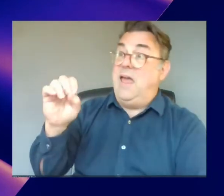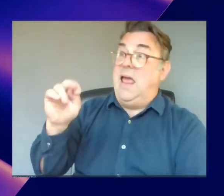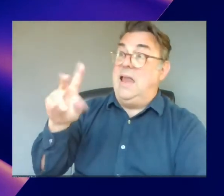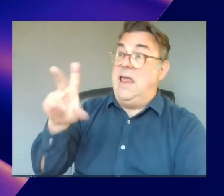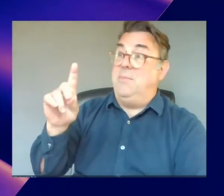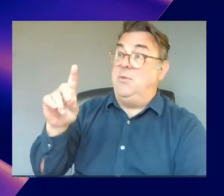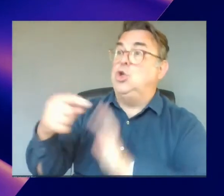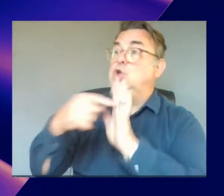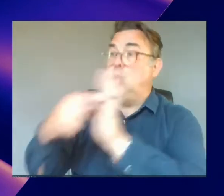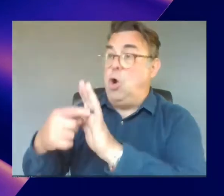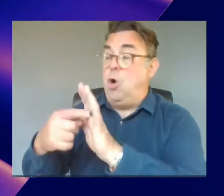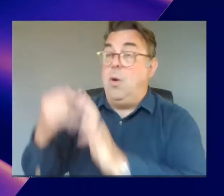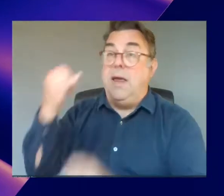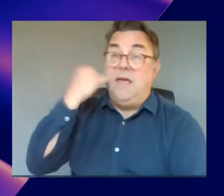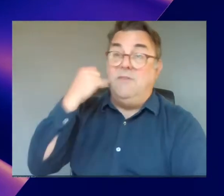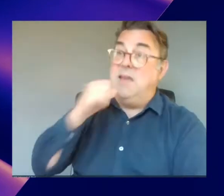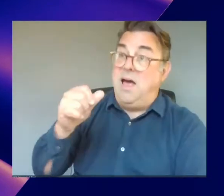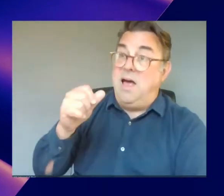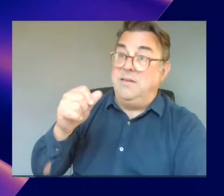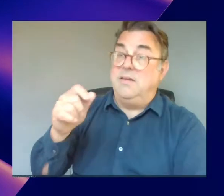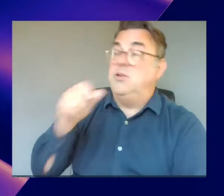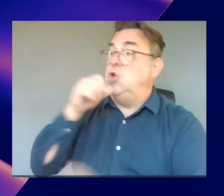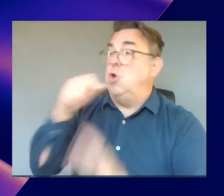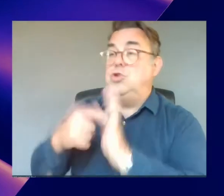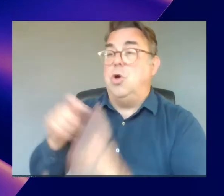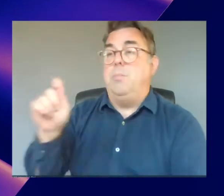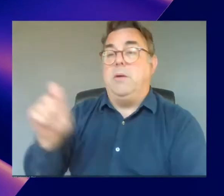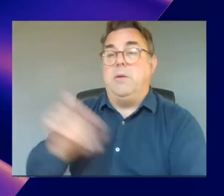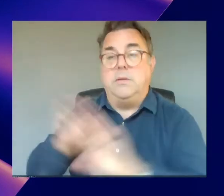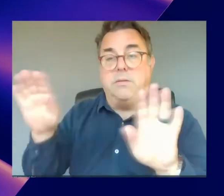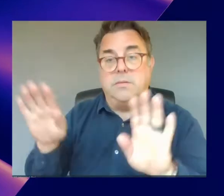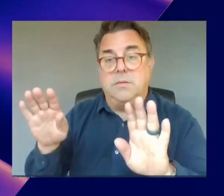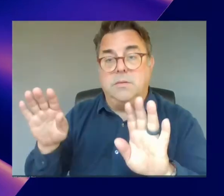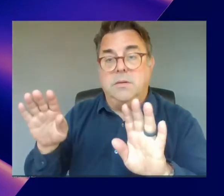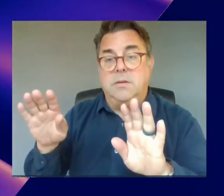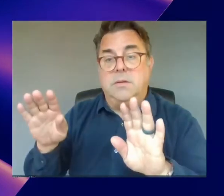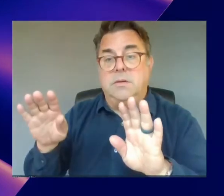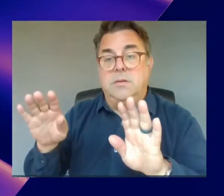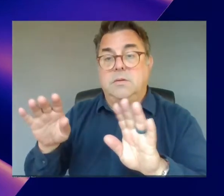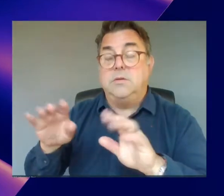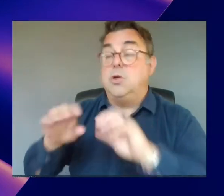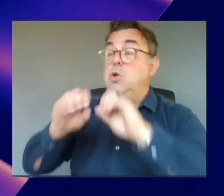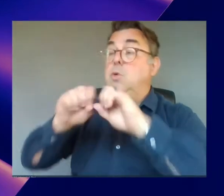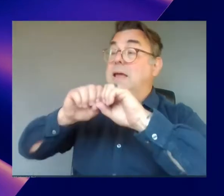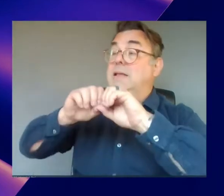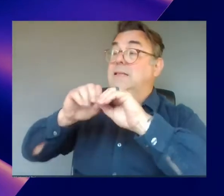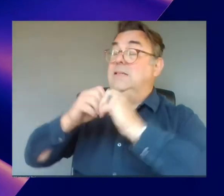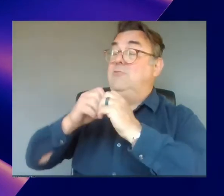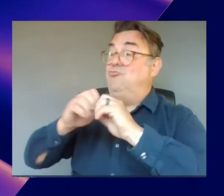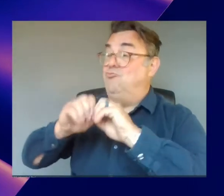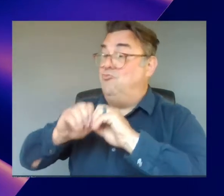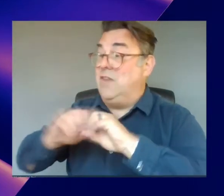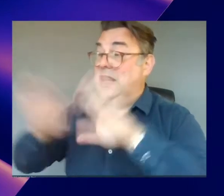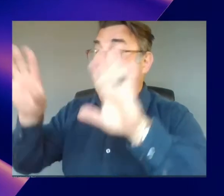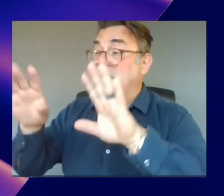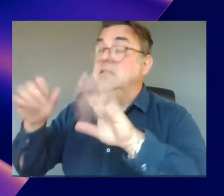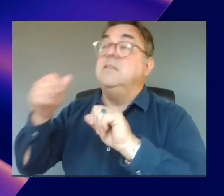If it's not enabled, don't show the feature yet." So you can still push things out. You can push it out the day before. I was talking about the Friday launch.